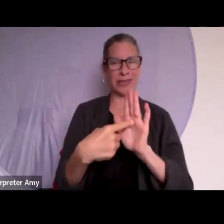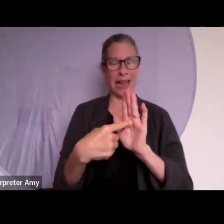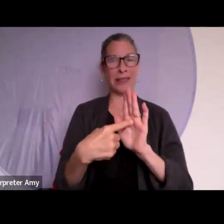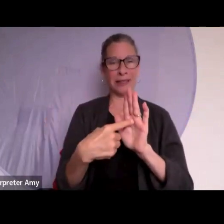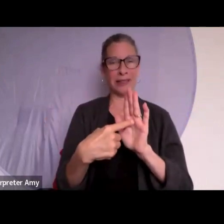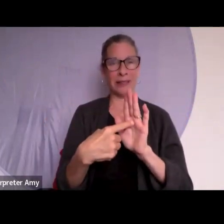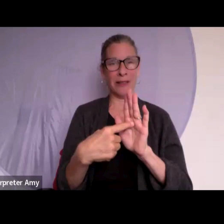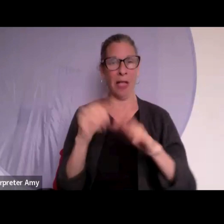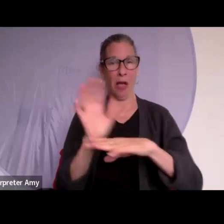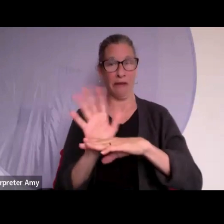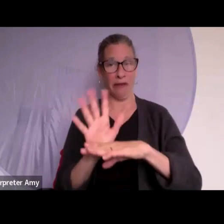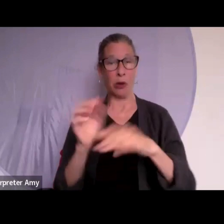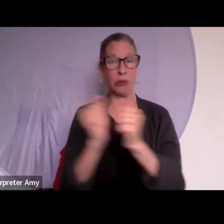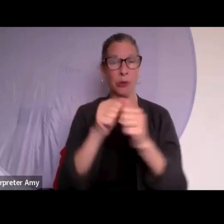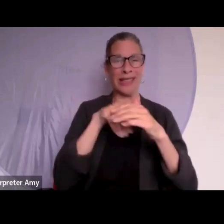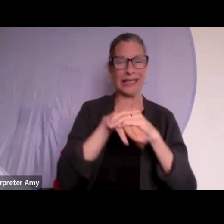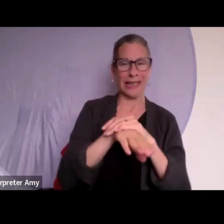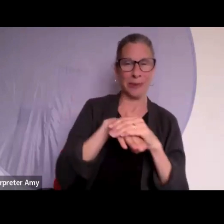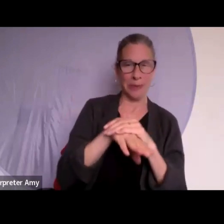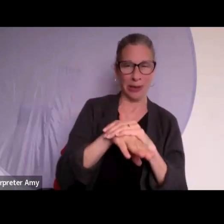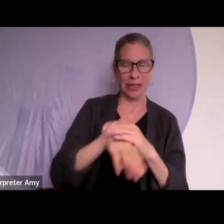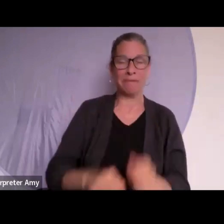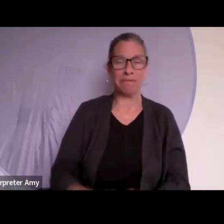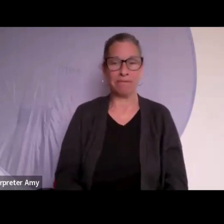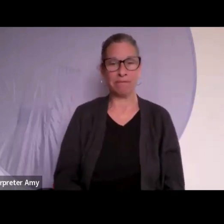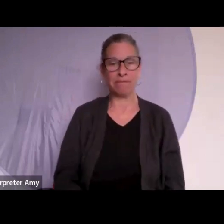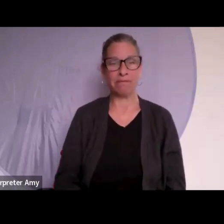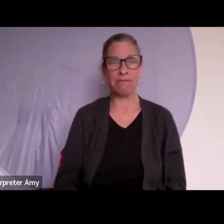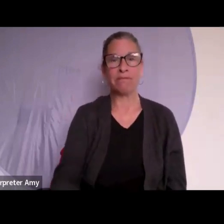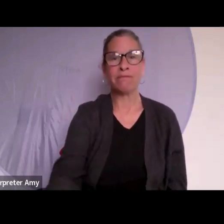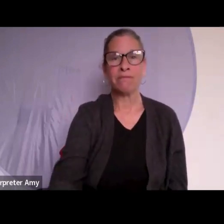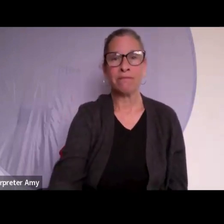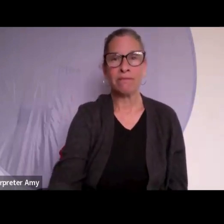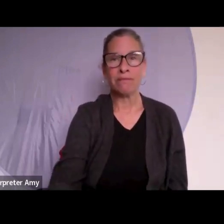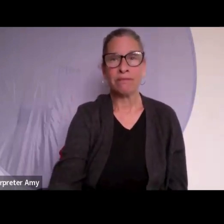films with accessibility. Tania, I'm...